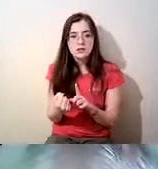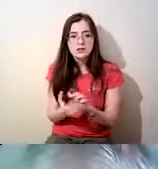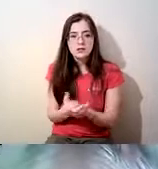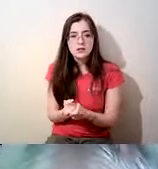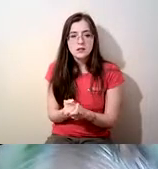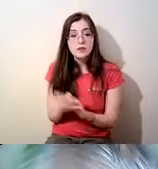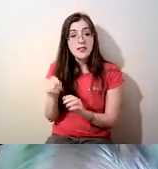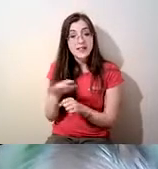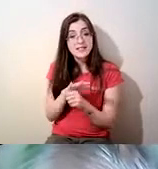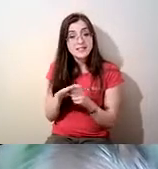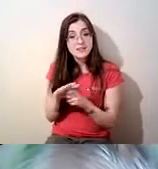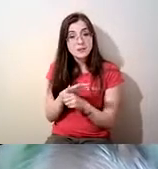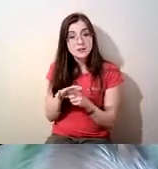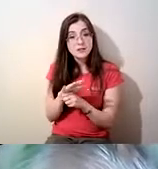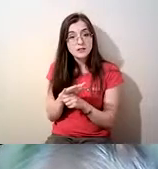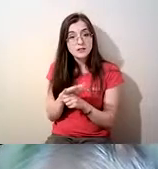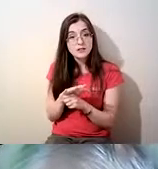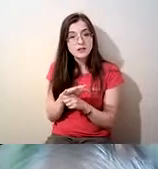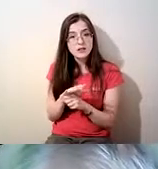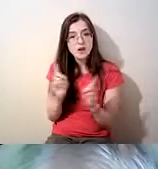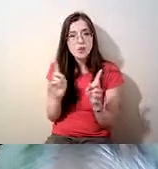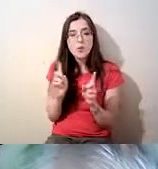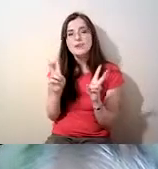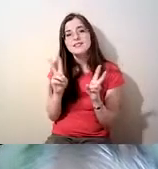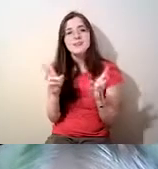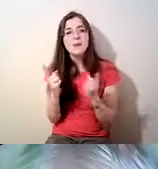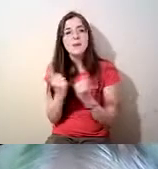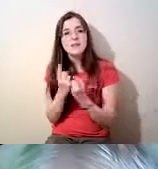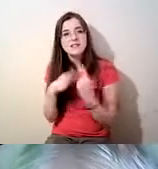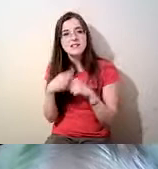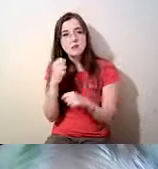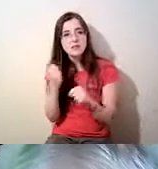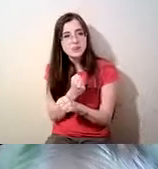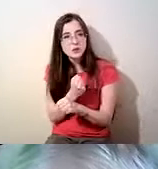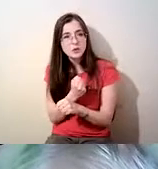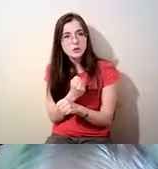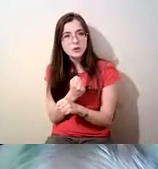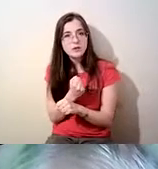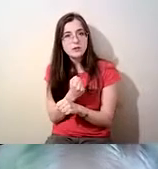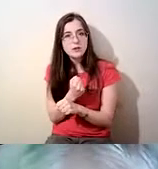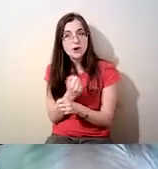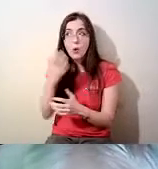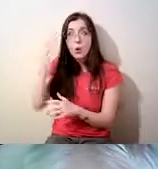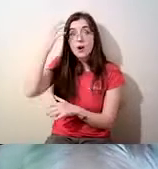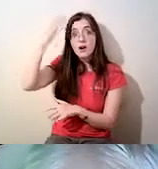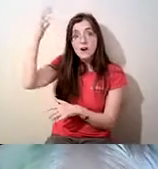situation what kind of things that we can do or is there anything government or even un what can